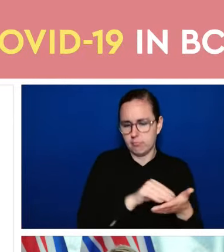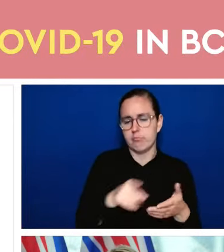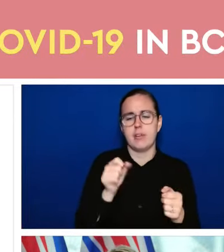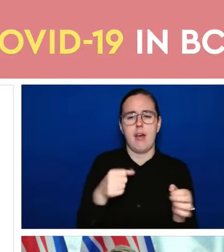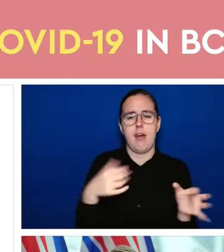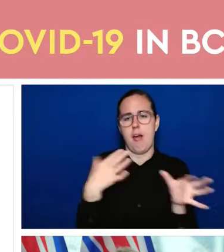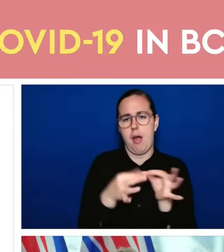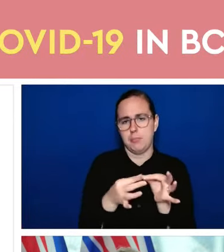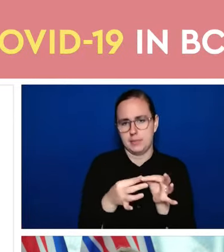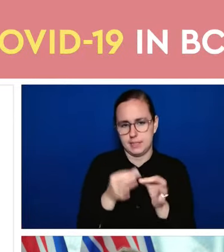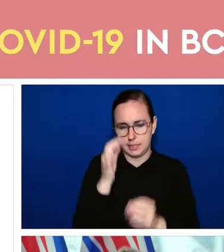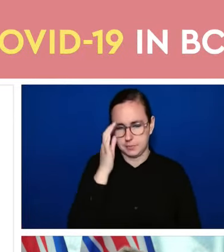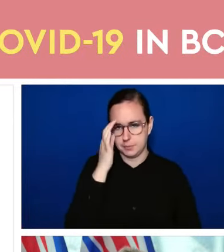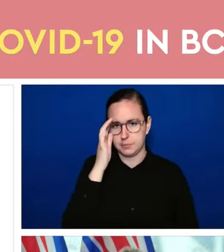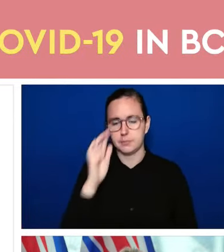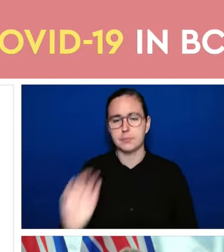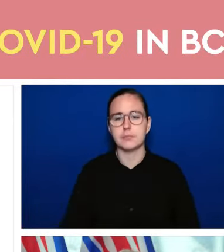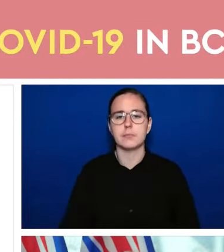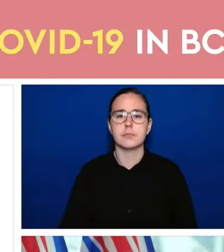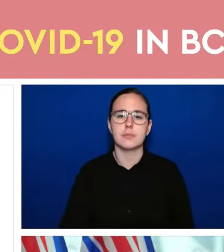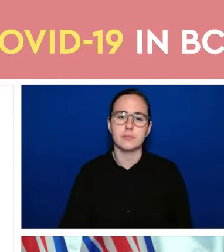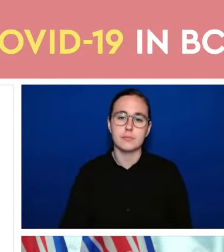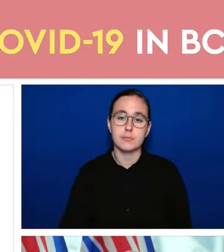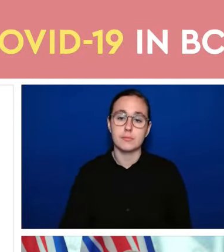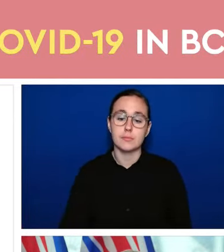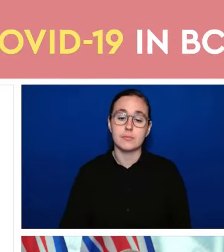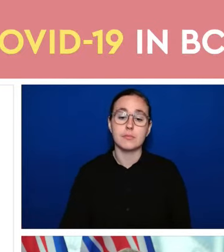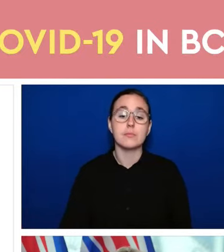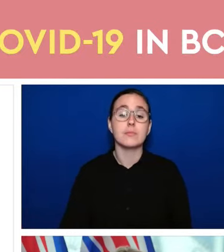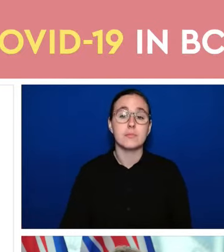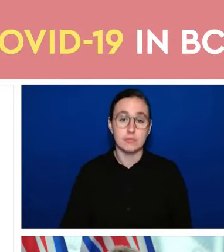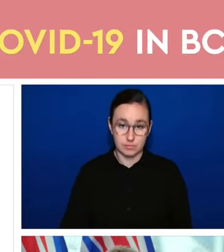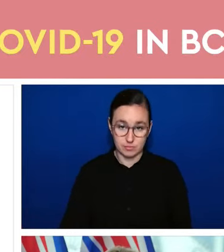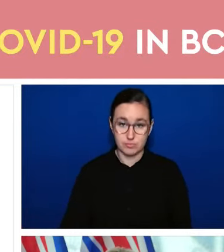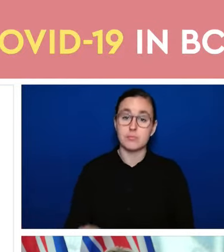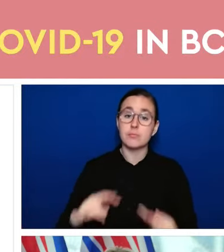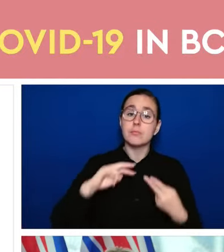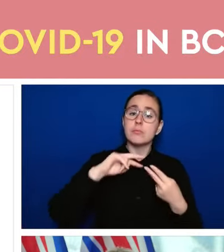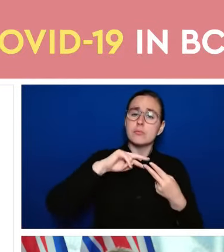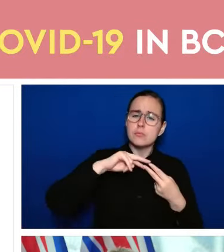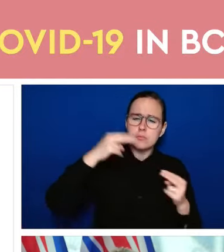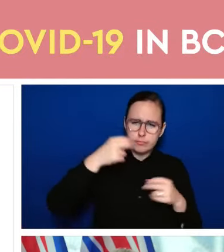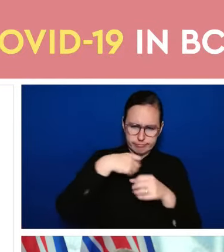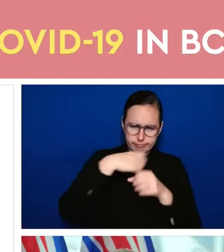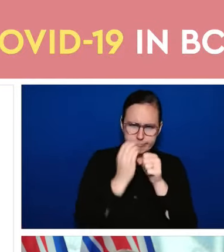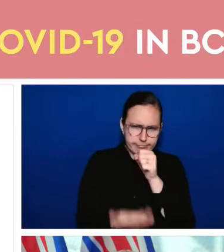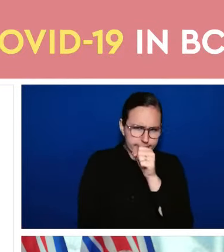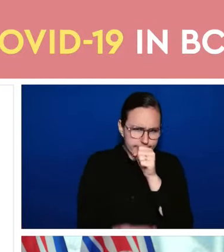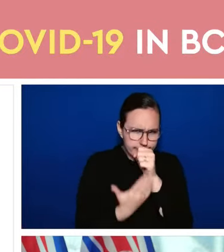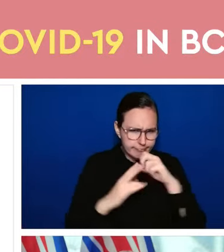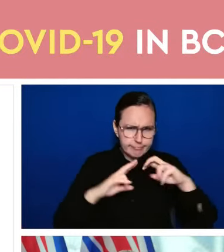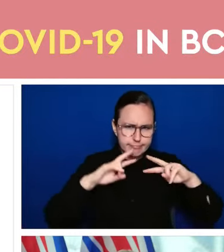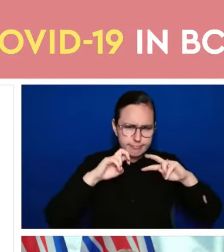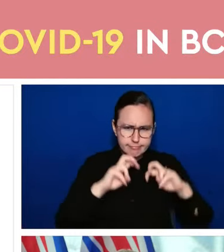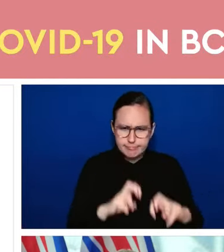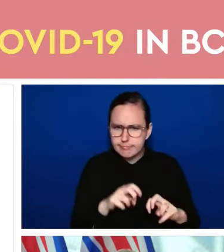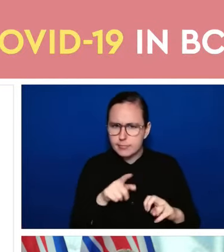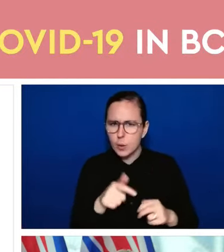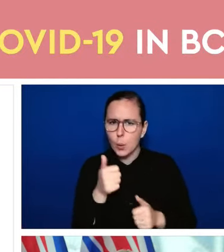sequence. Looking at all of the proteins all of the Gino and seeing how the virus has been